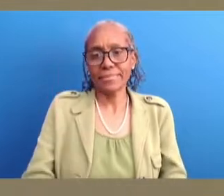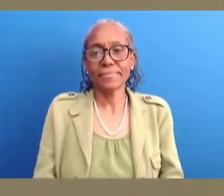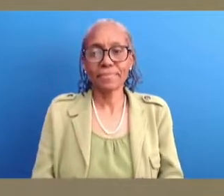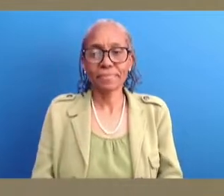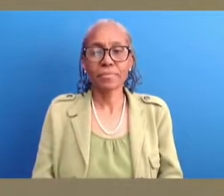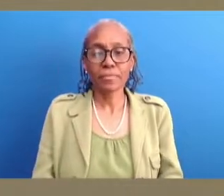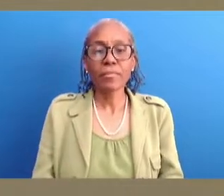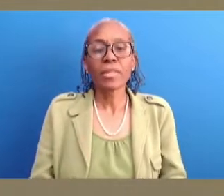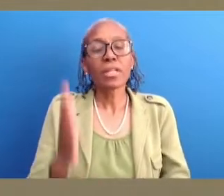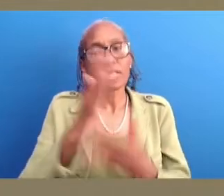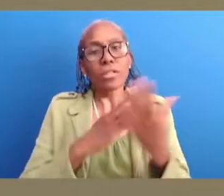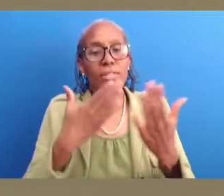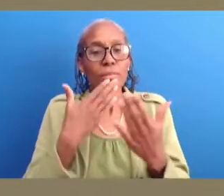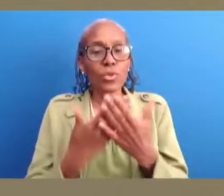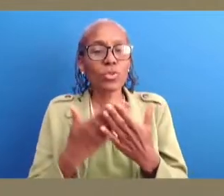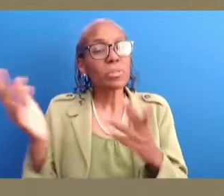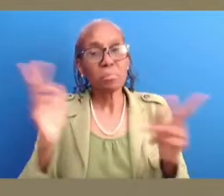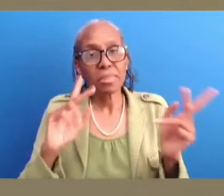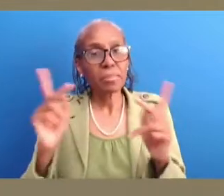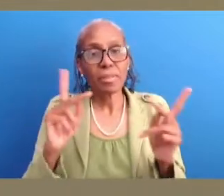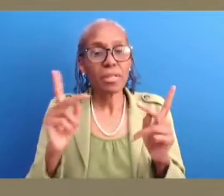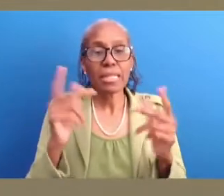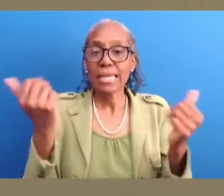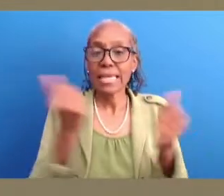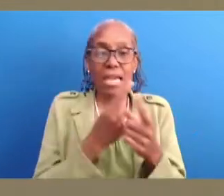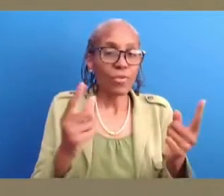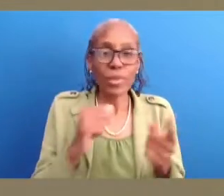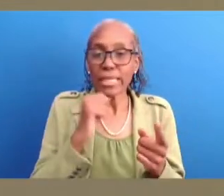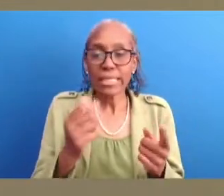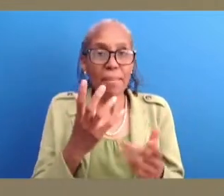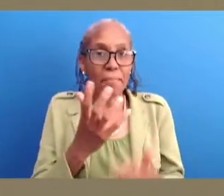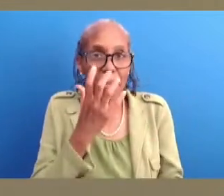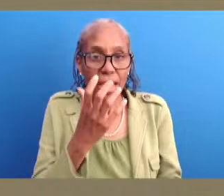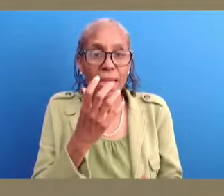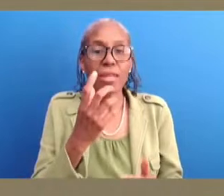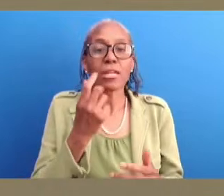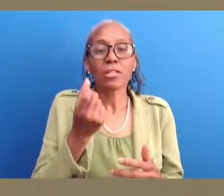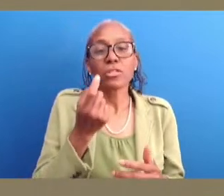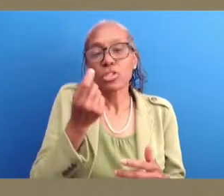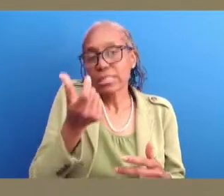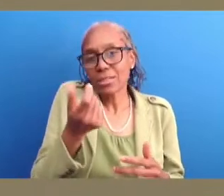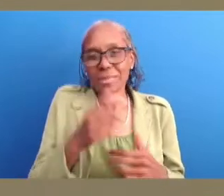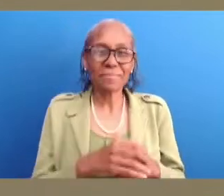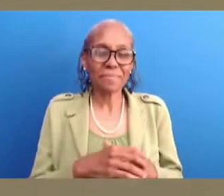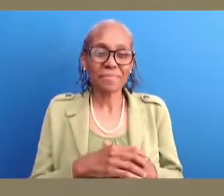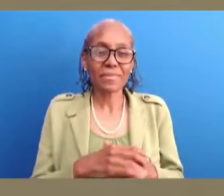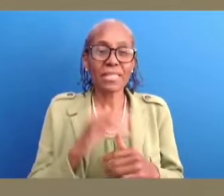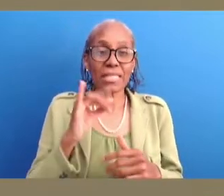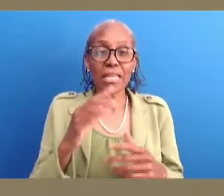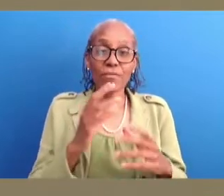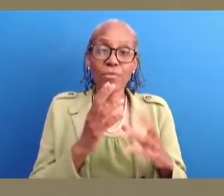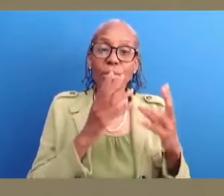PRE-K THEN IN 1969.